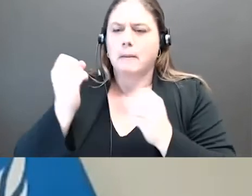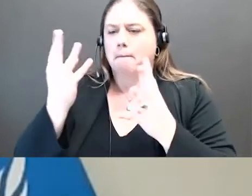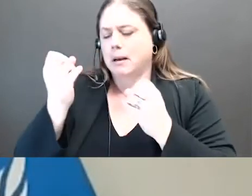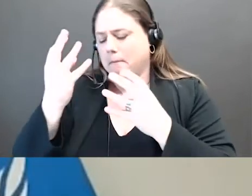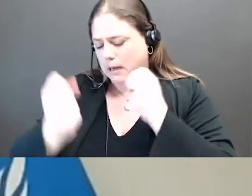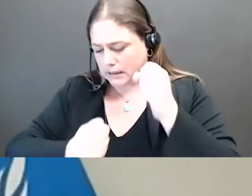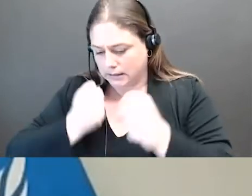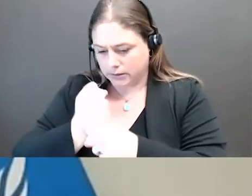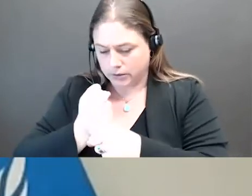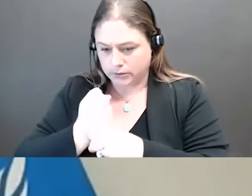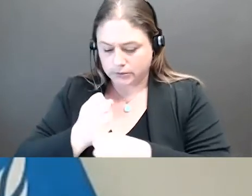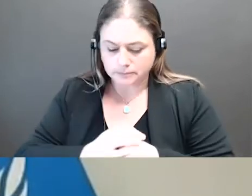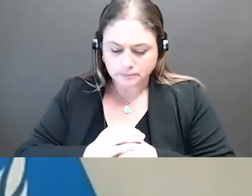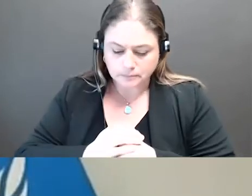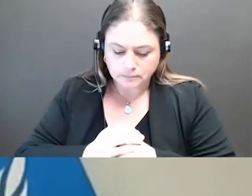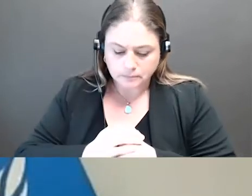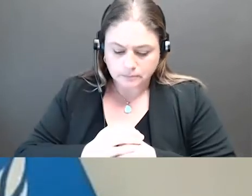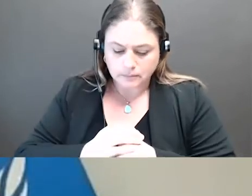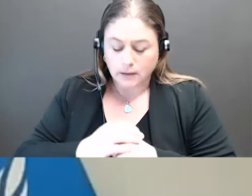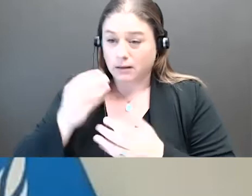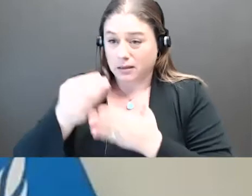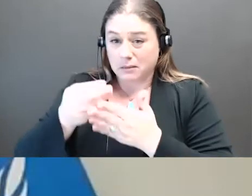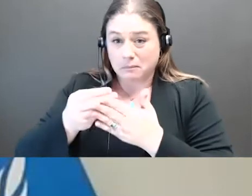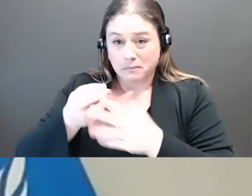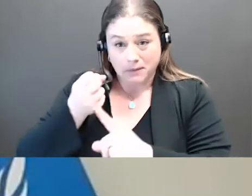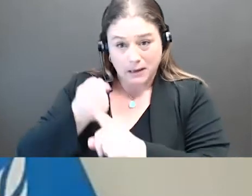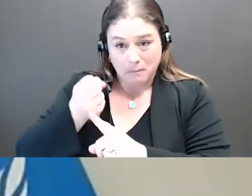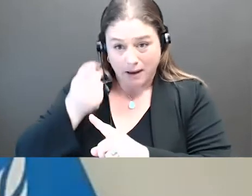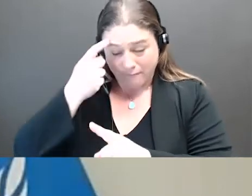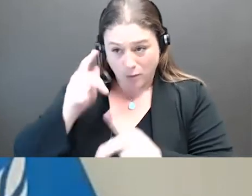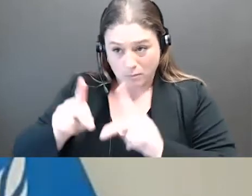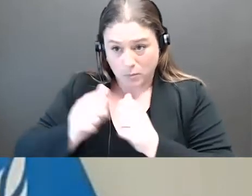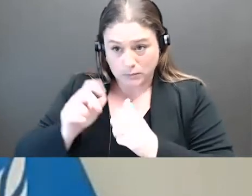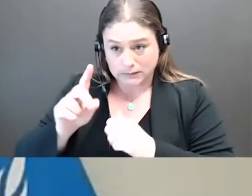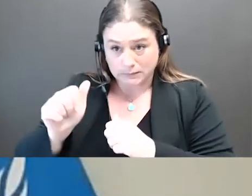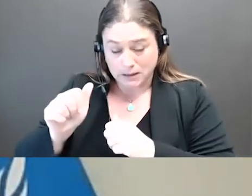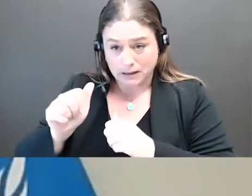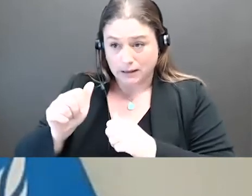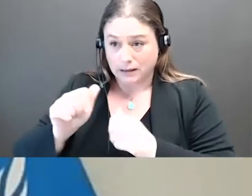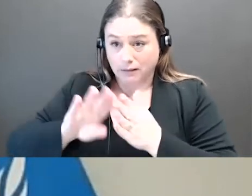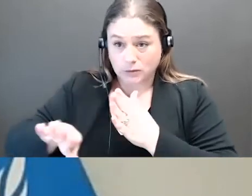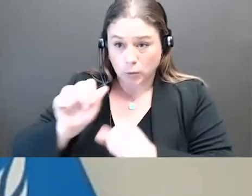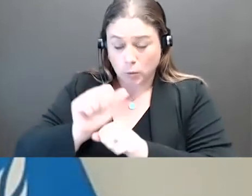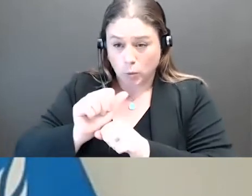of persons with disabilities is staggering. One of our hosts today, Emile Tompa, has estimated